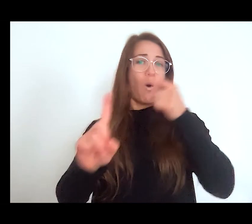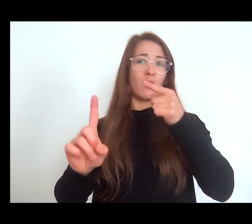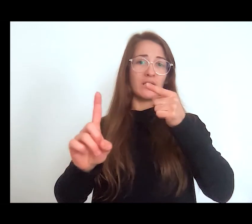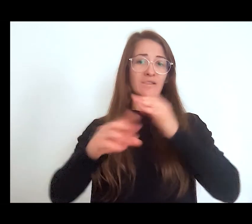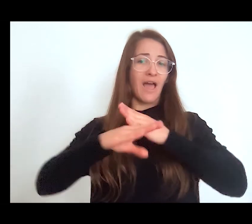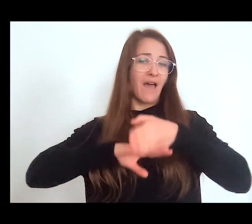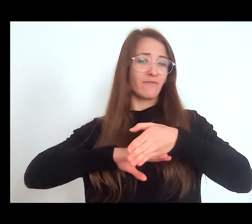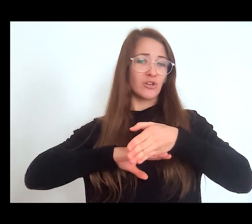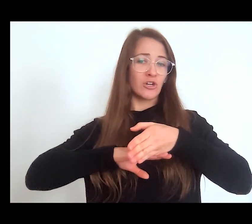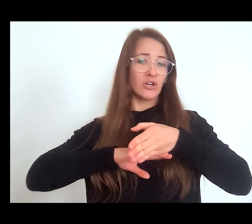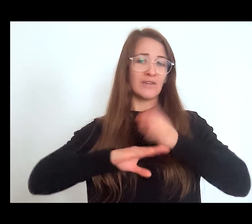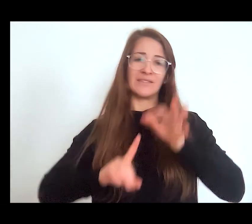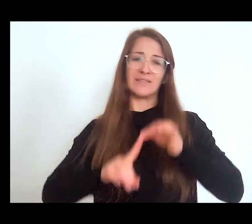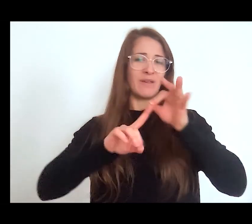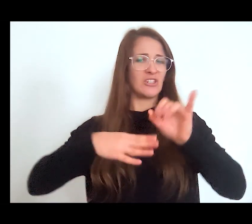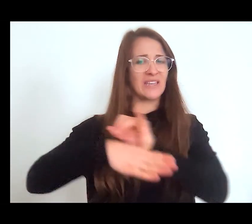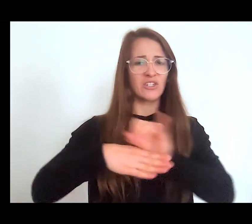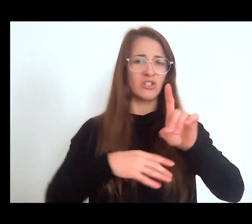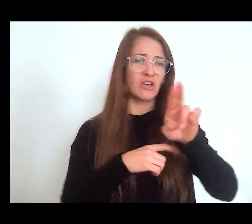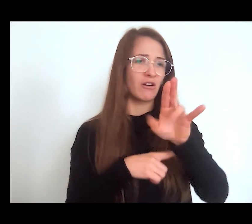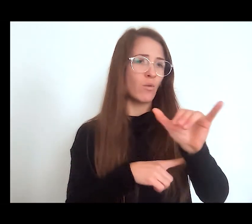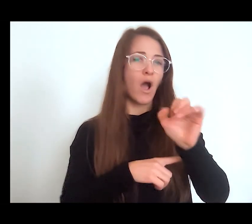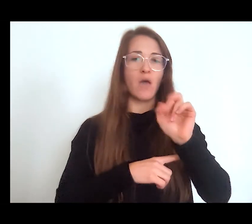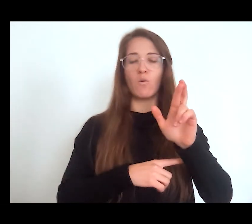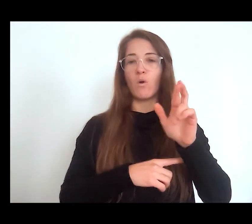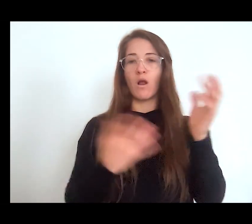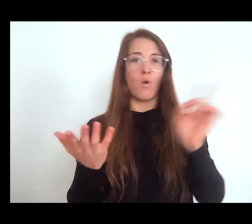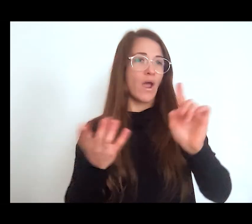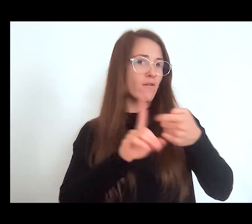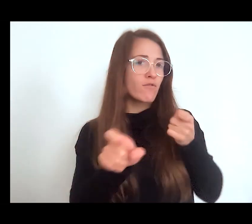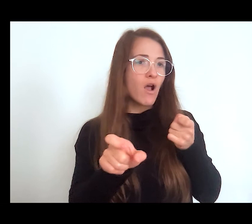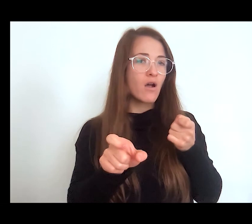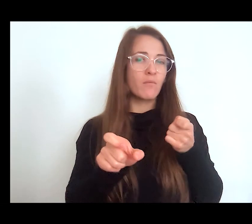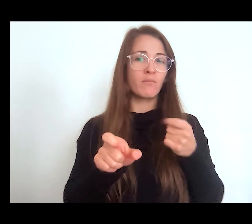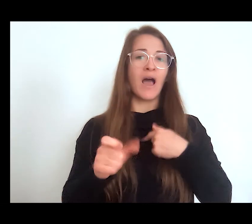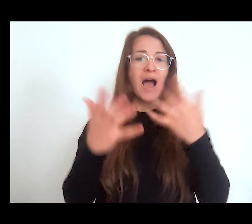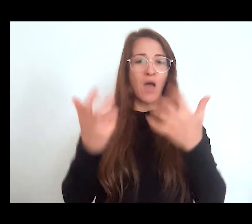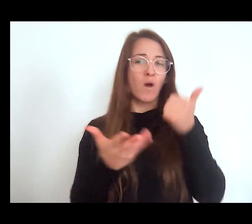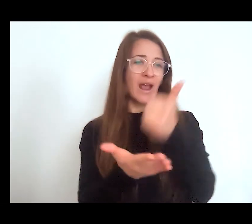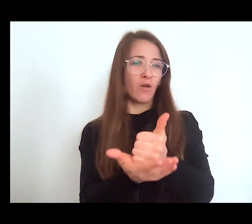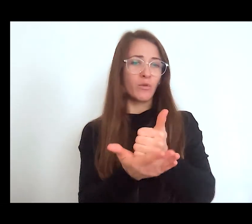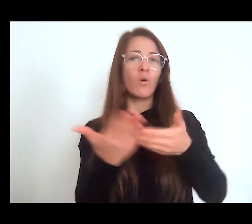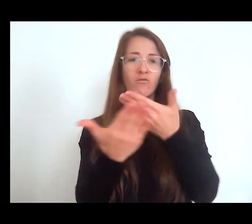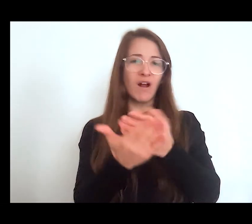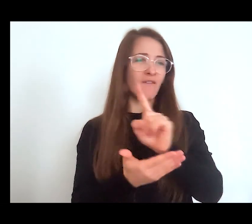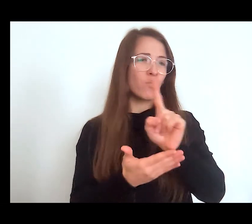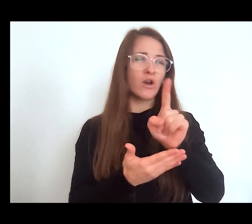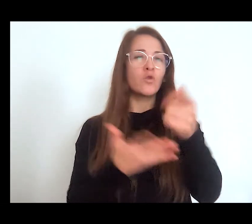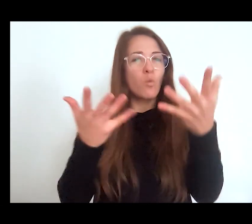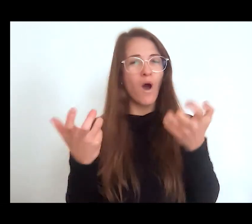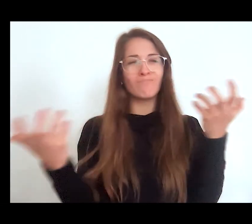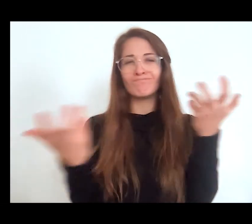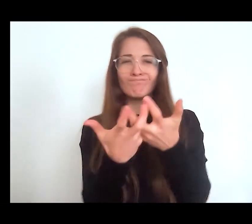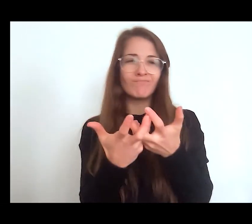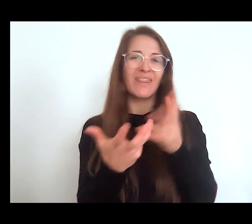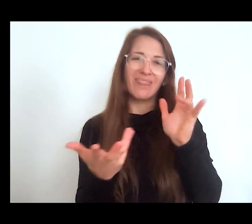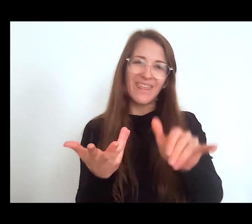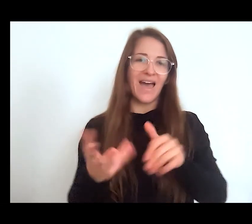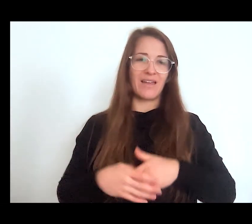WHAT THEIR GOAL IS, IT IS I WANT